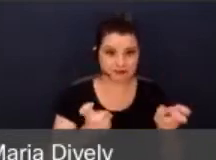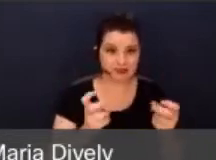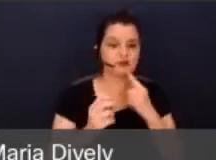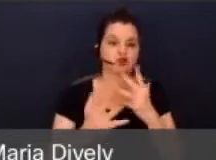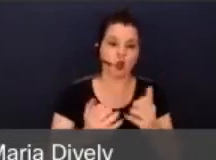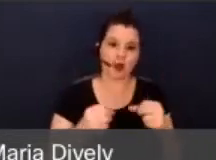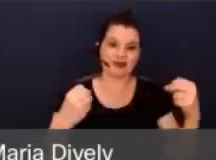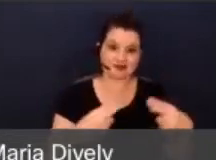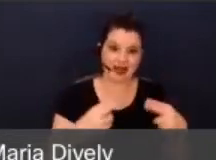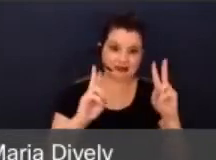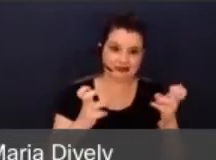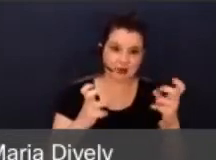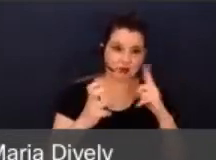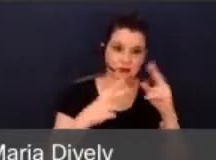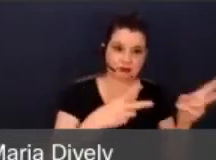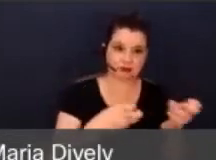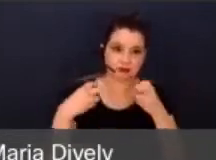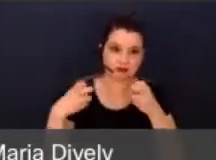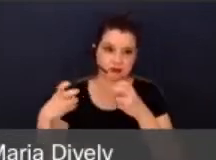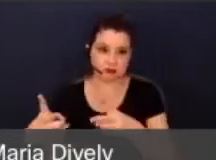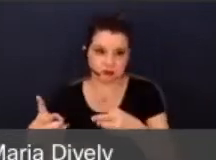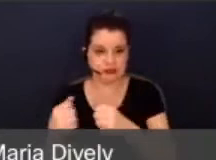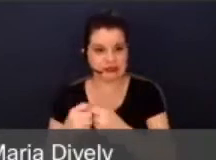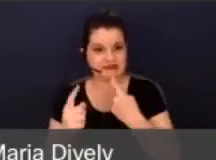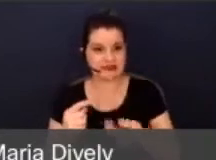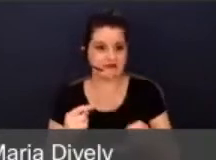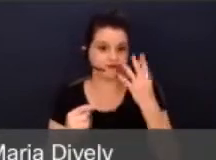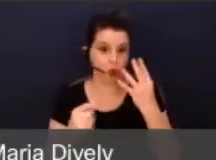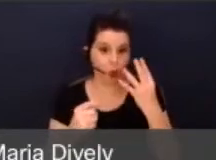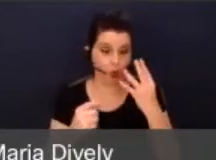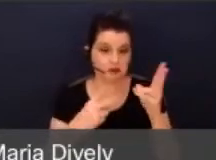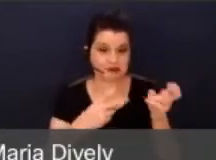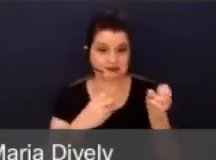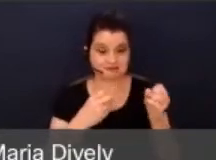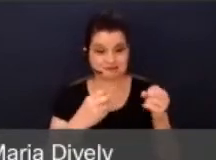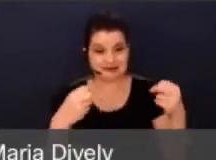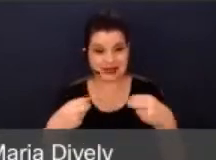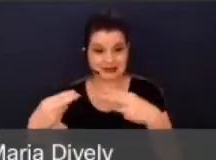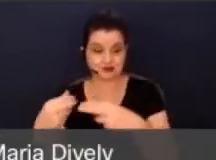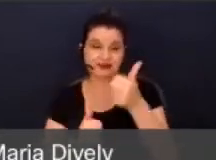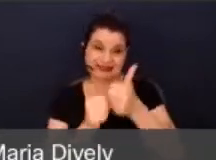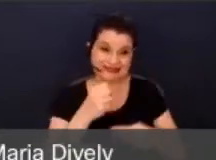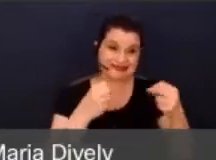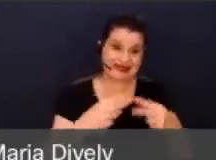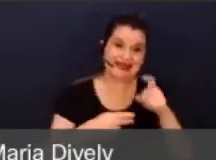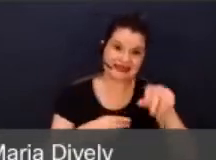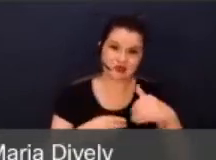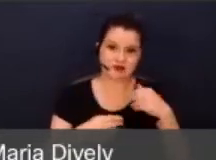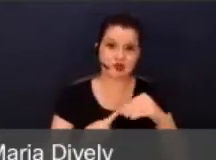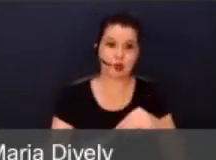that slide title to be the same title on, let's say, four slides in a row. But each slide needs to have a unique title.